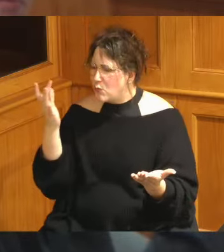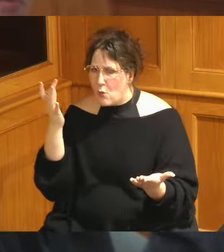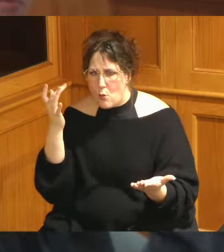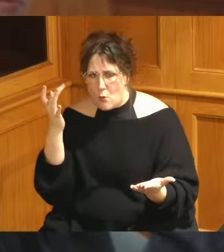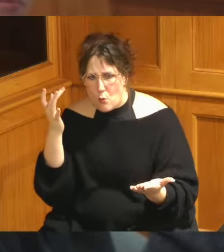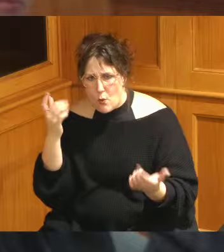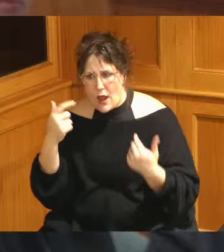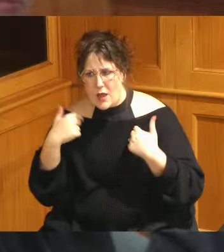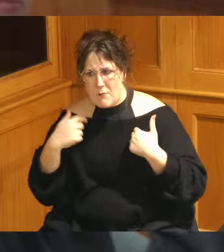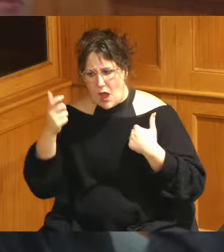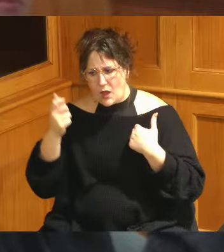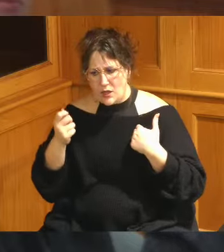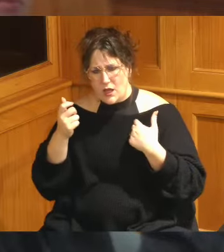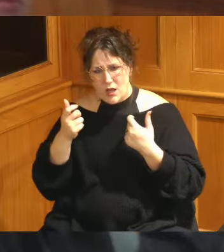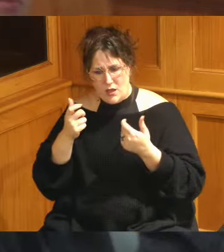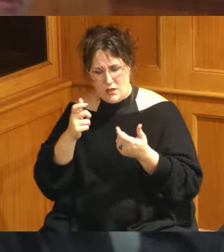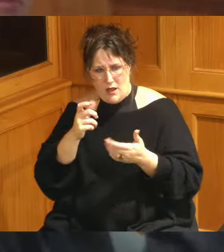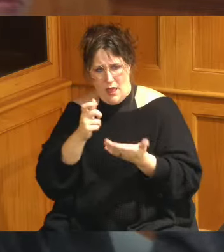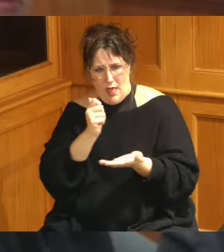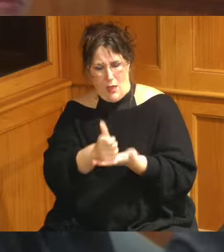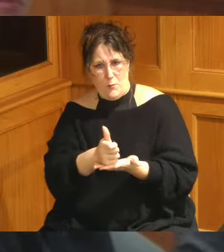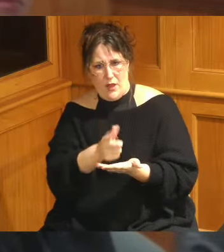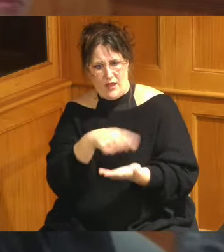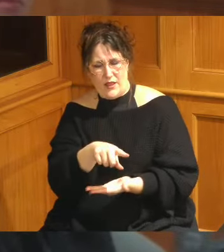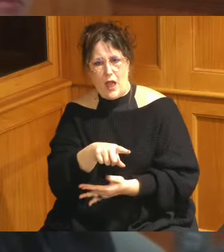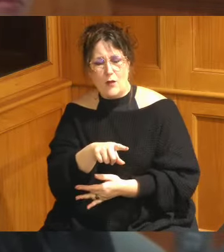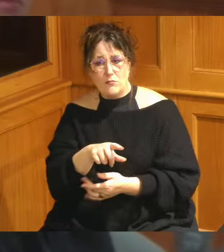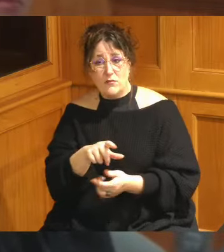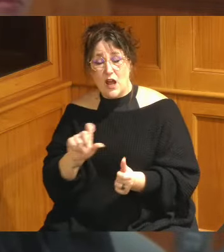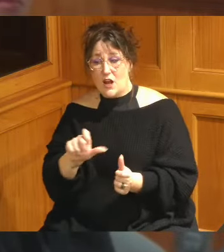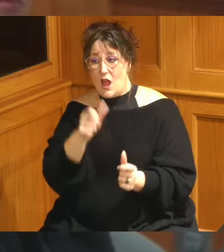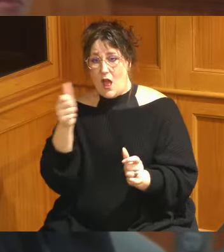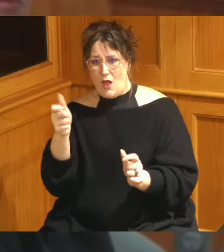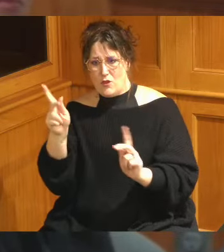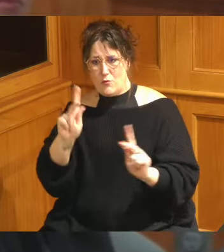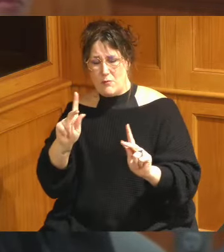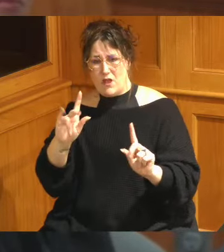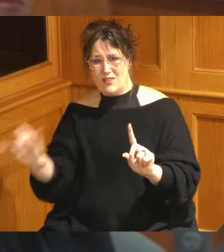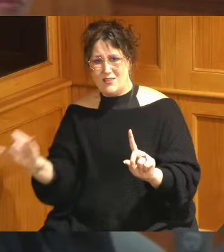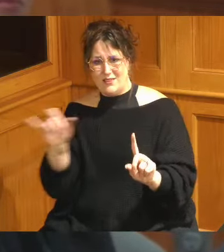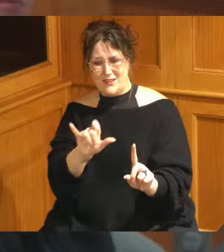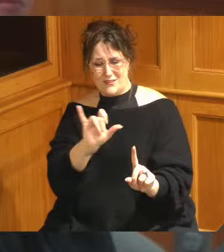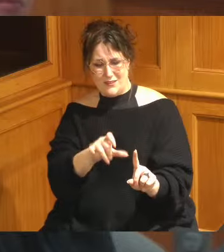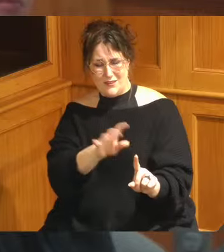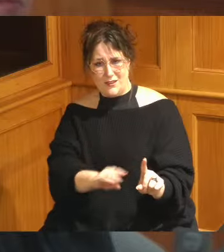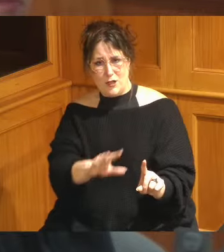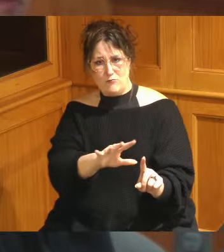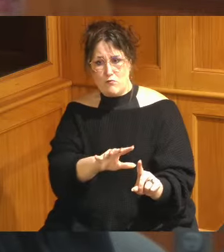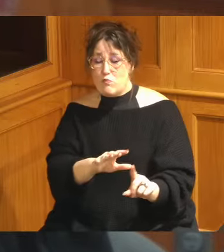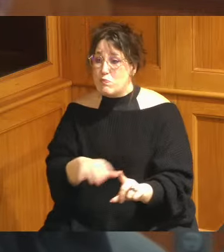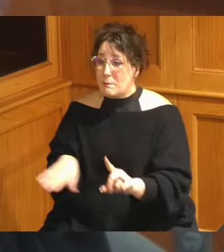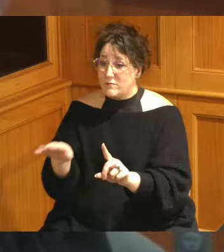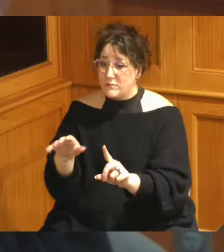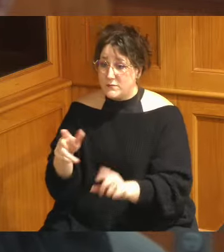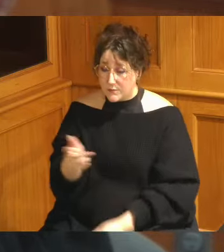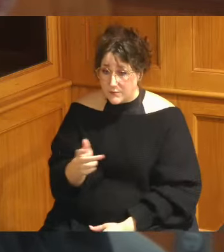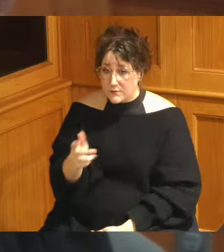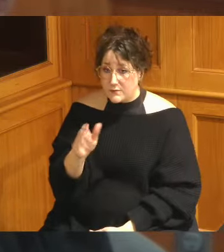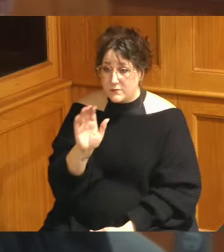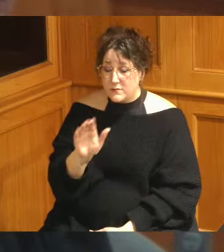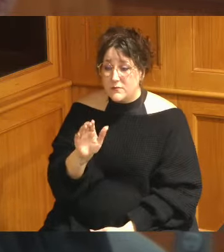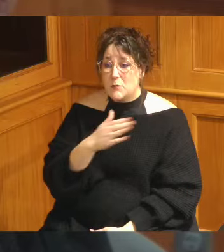CSX and all the other big land owners like CSX? So, County Commissioners, please direct MSD